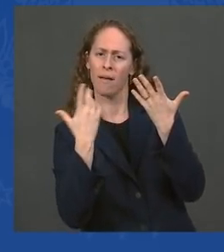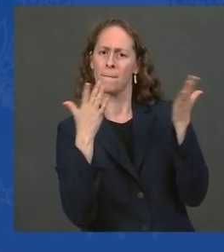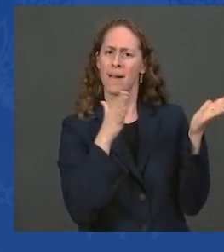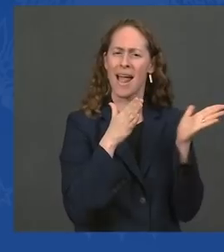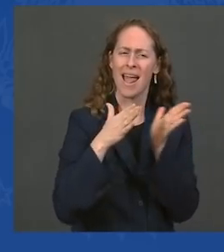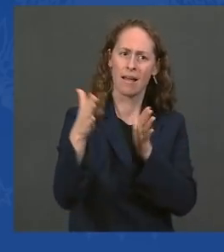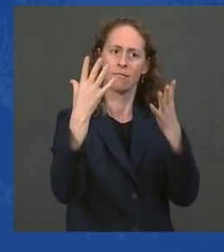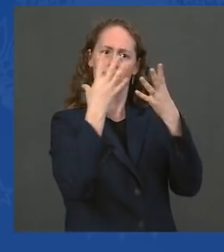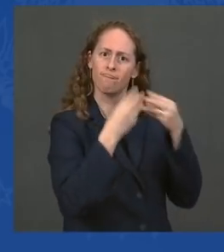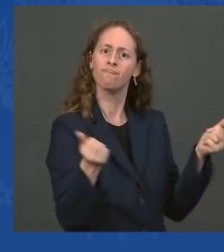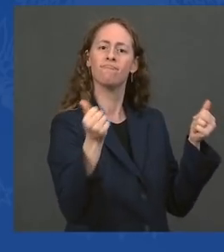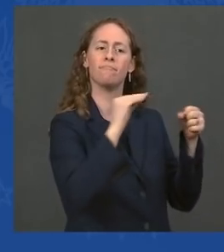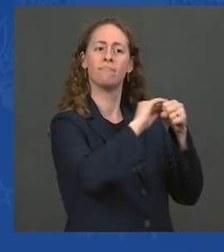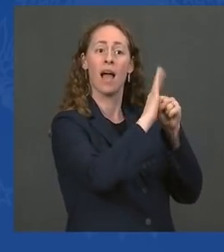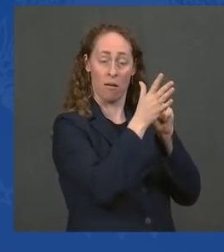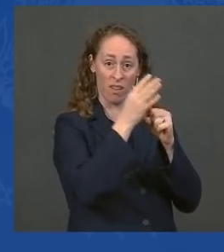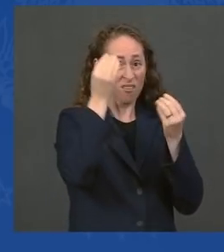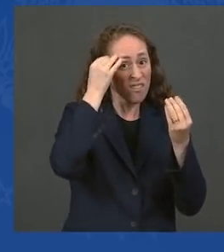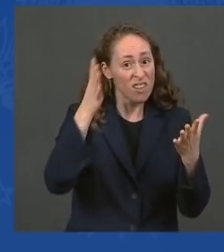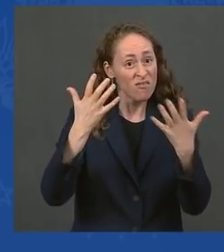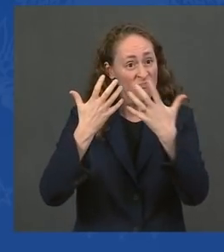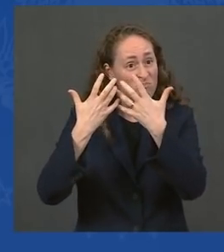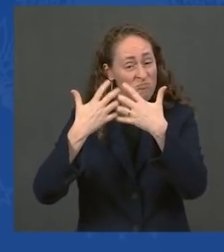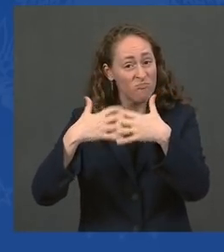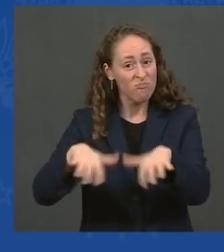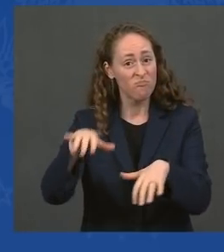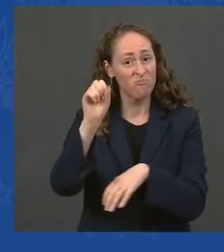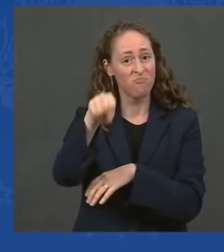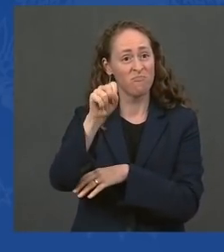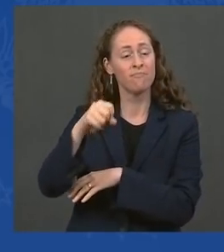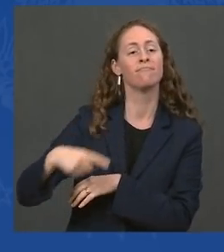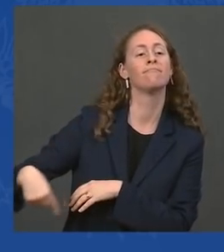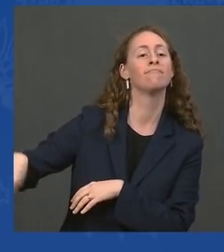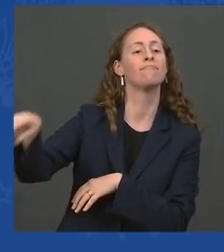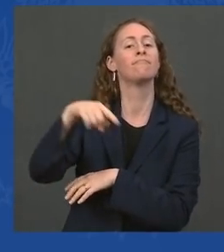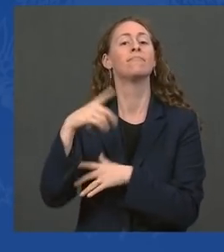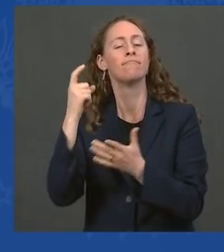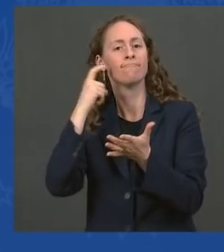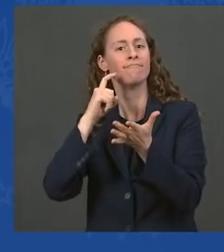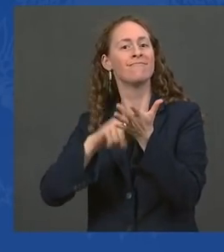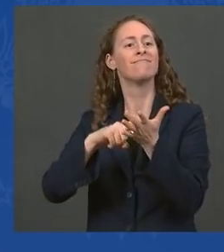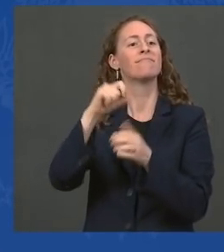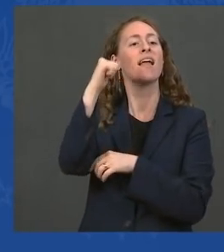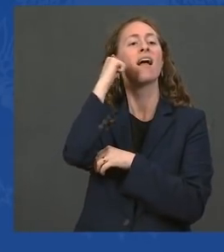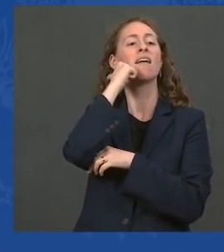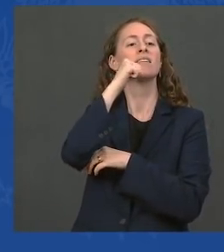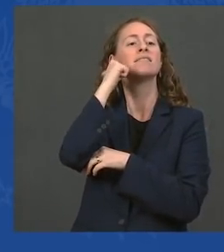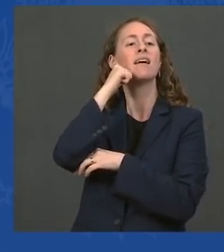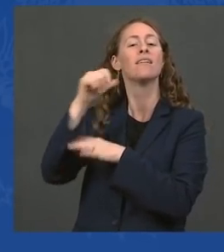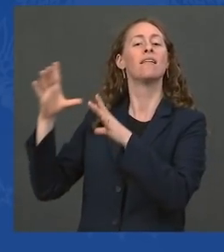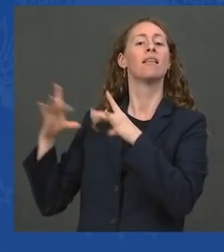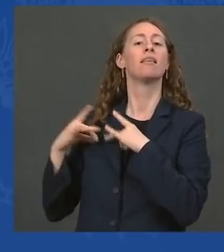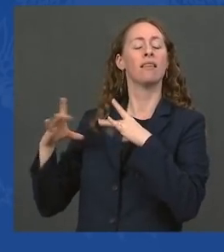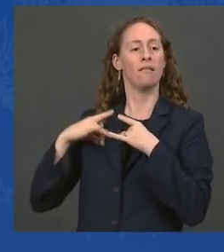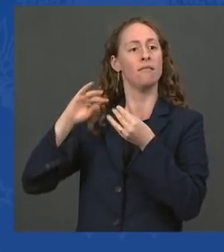Nationally, daily cases are down 47 percent; hospitalizations are down 38 percent